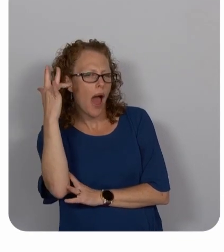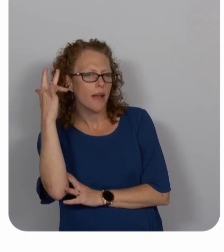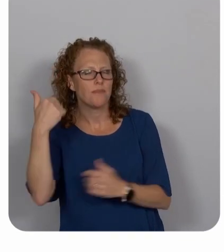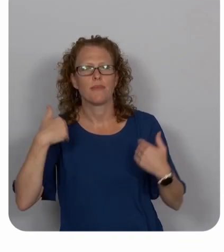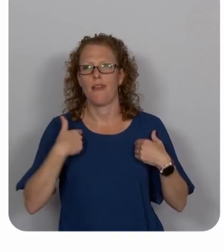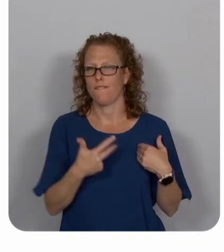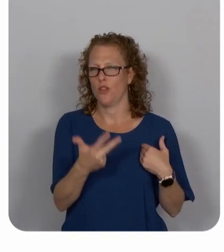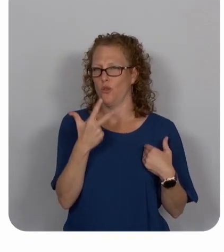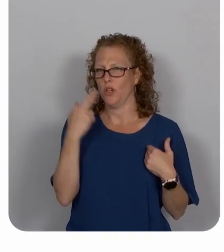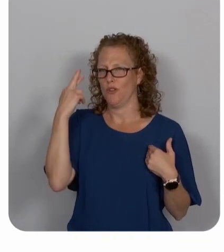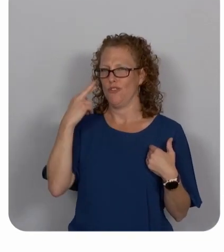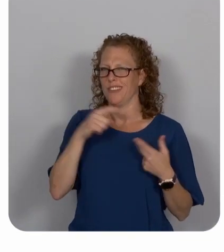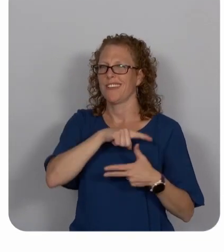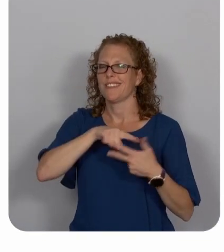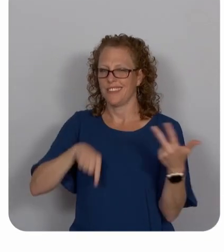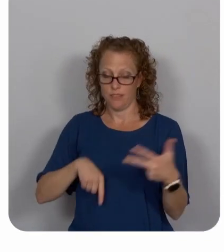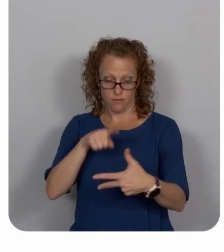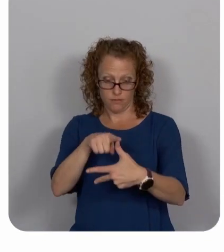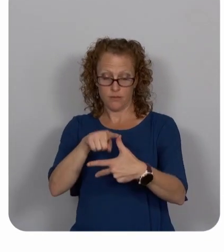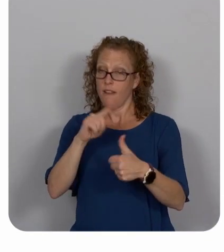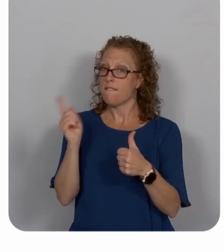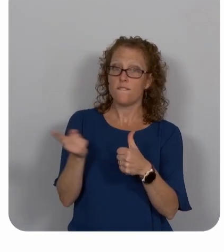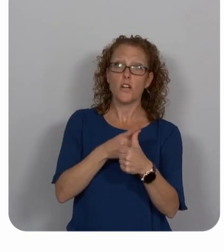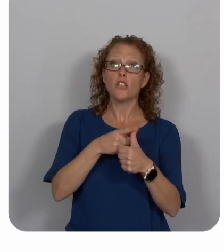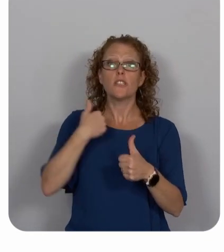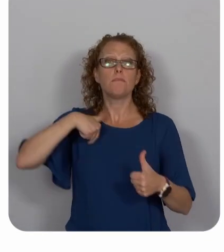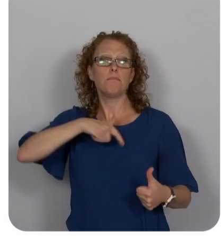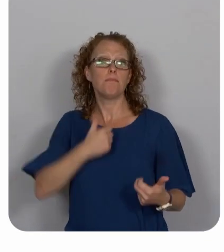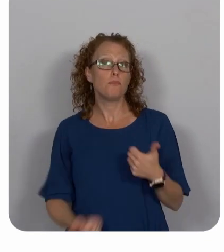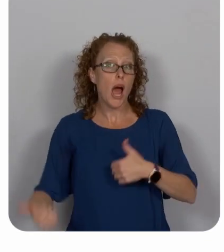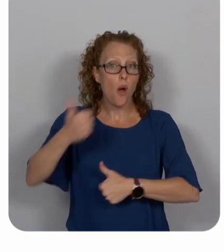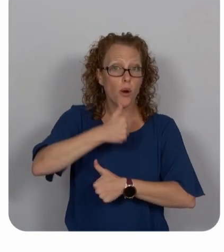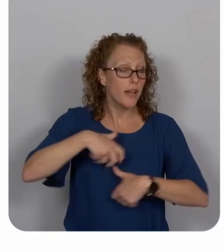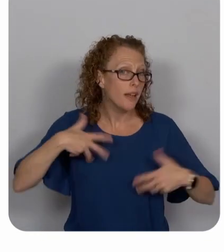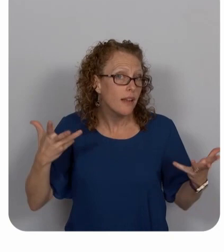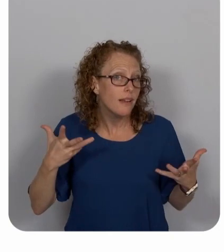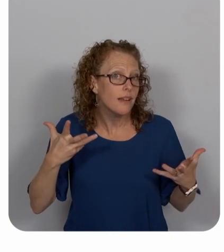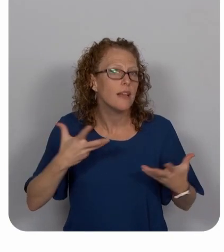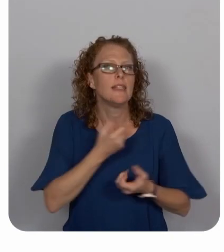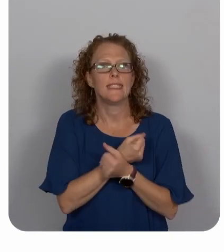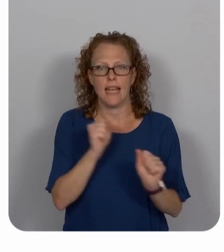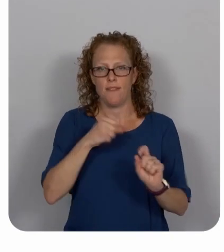the safety and security of customer data is our number one priority.